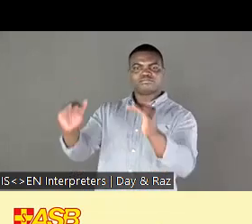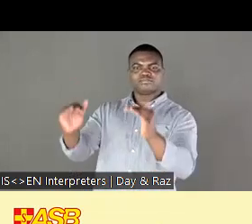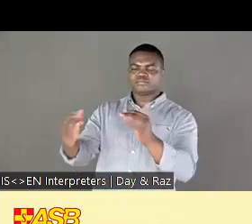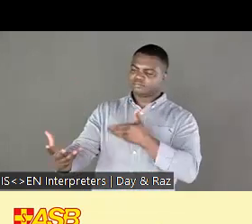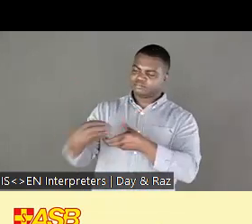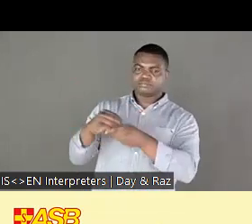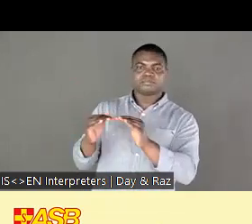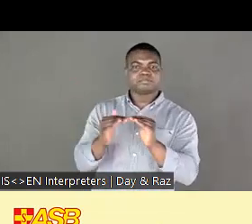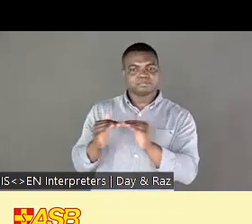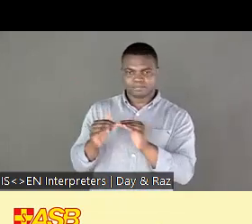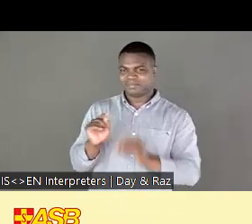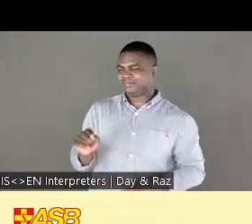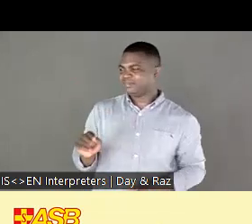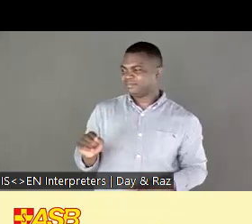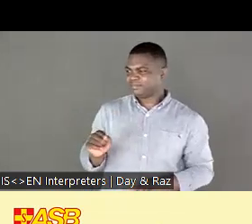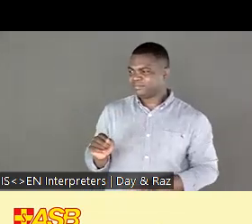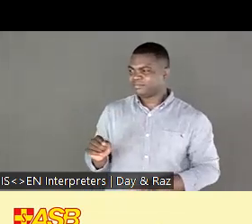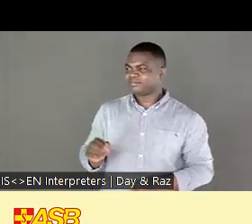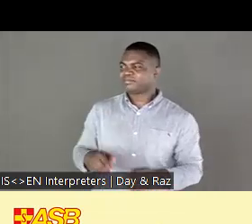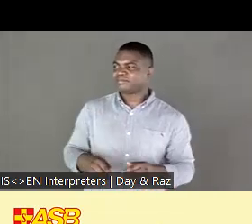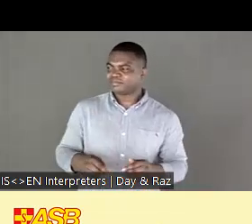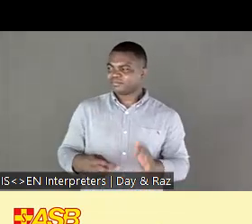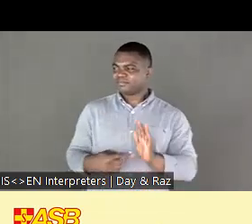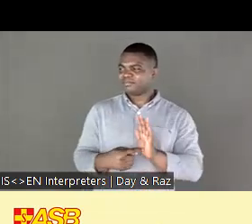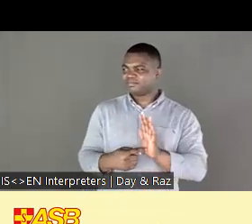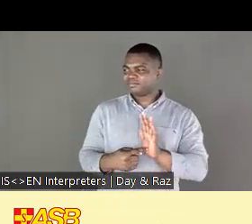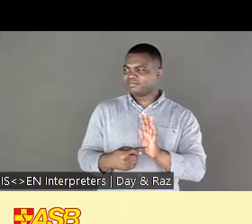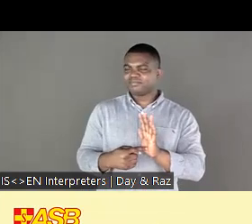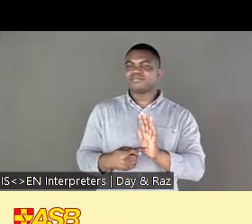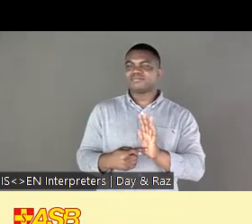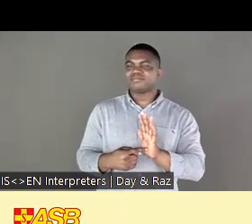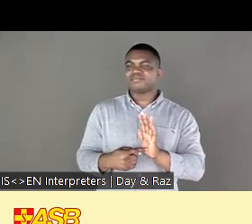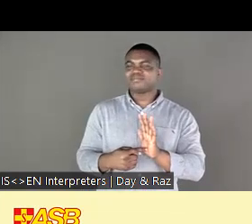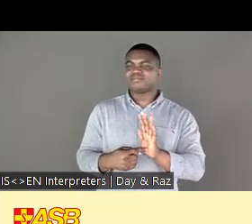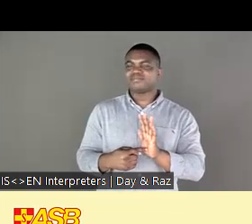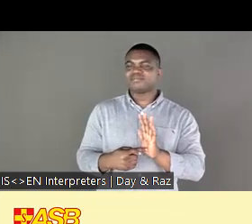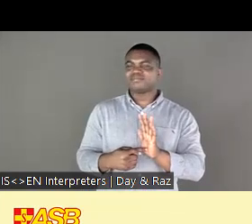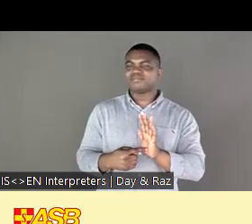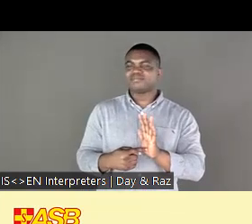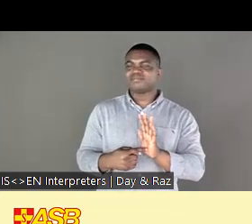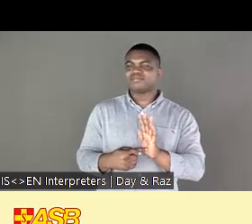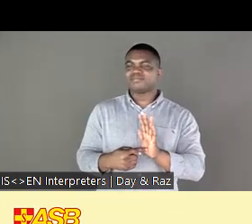Second, we have to remember that not all local op eds already have the organizational capacity in